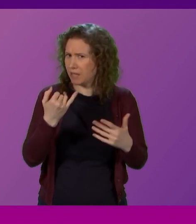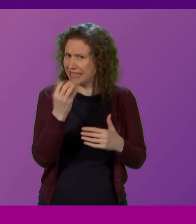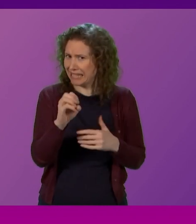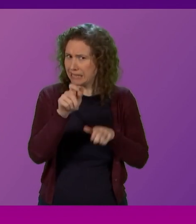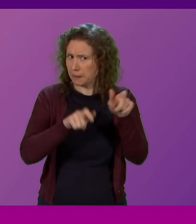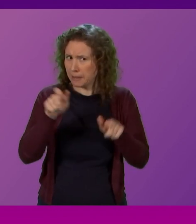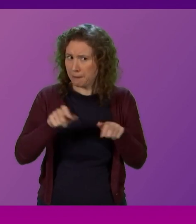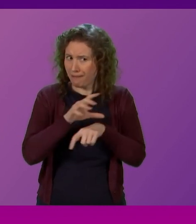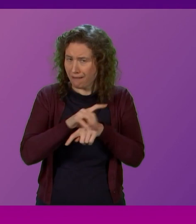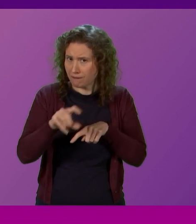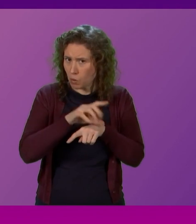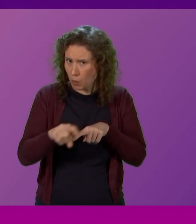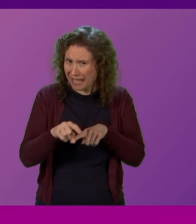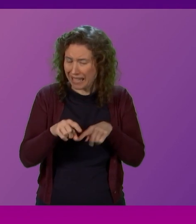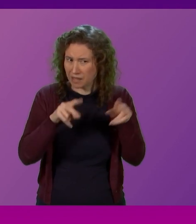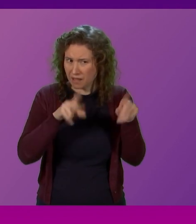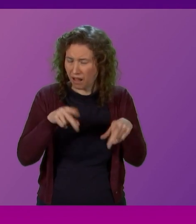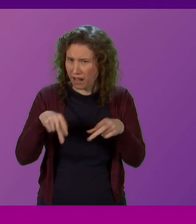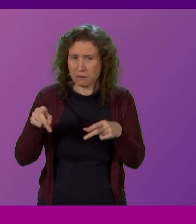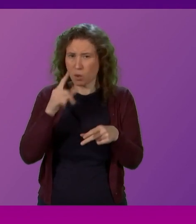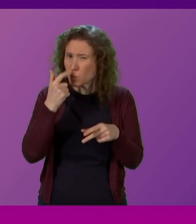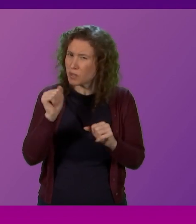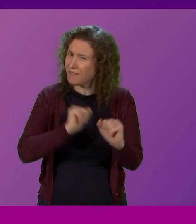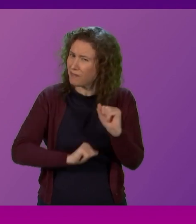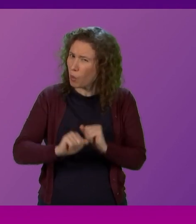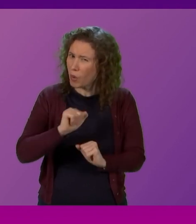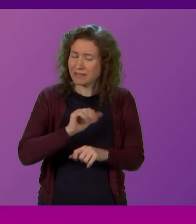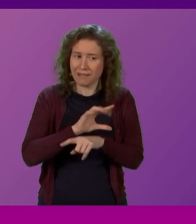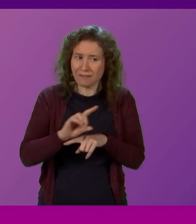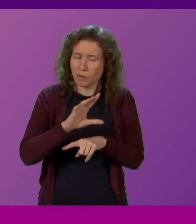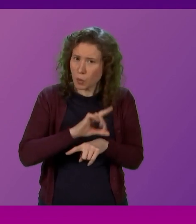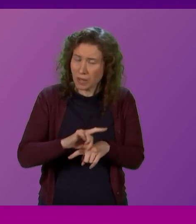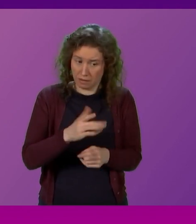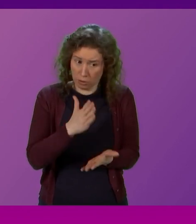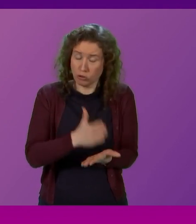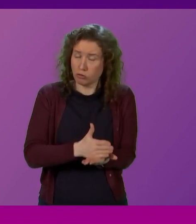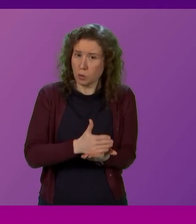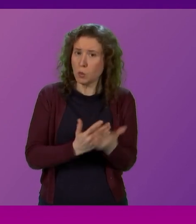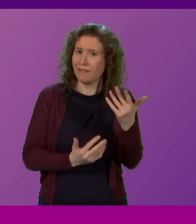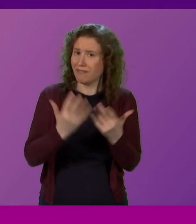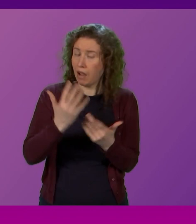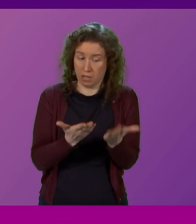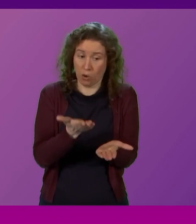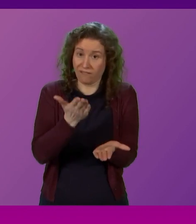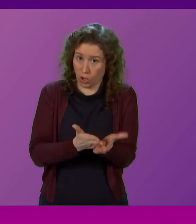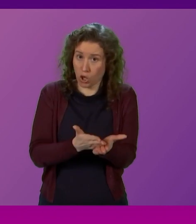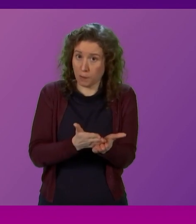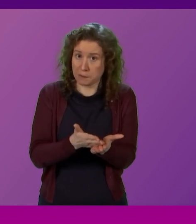That there are 60 avoidable deaths every single week in Scotland’s NHS is confirmed by Scotland’s